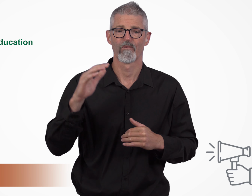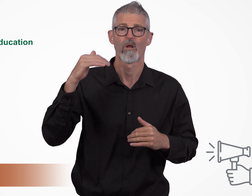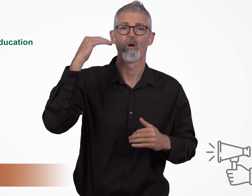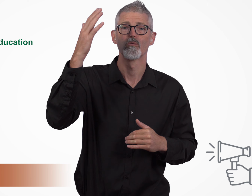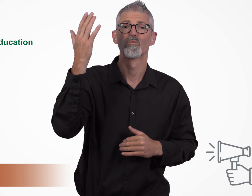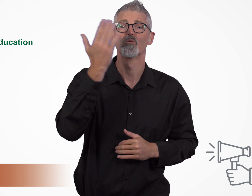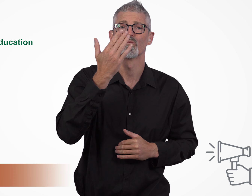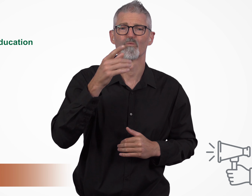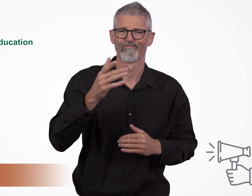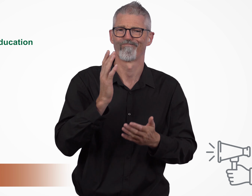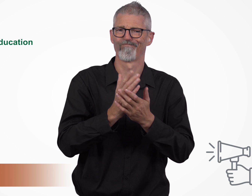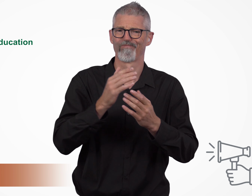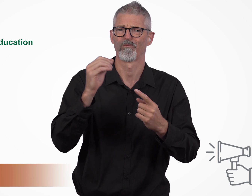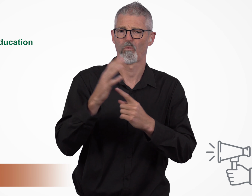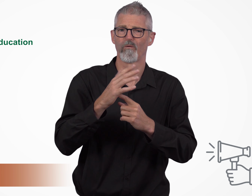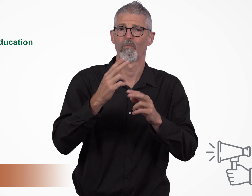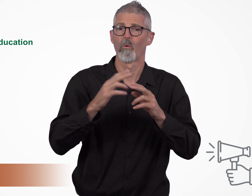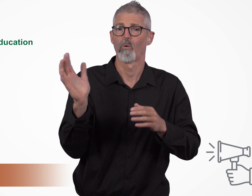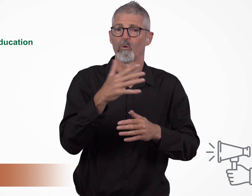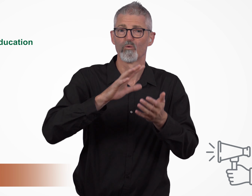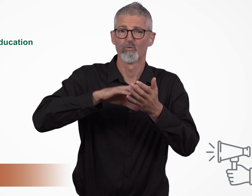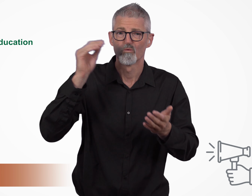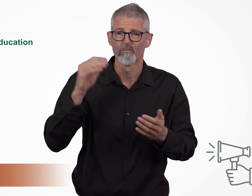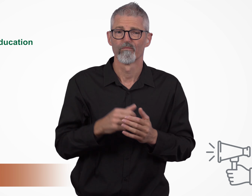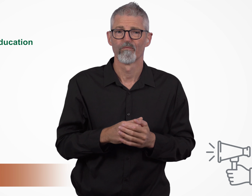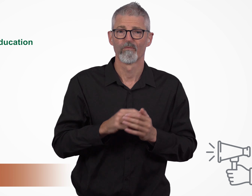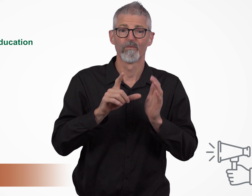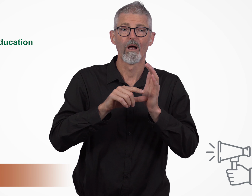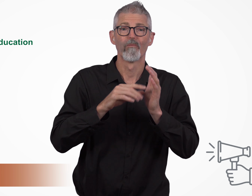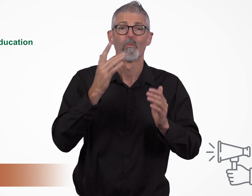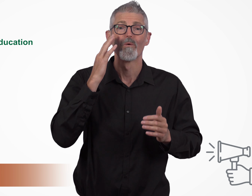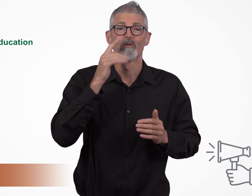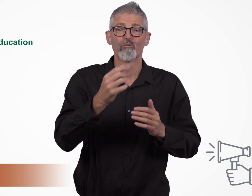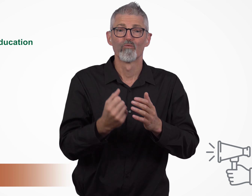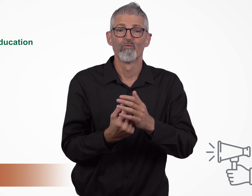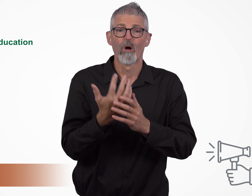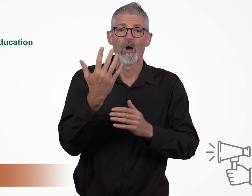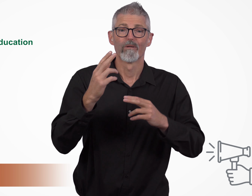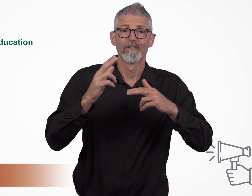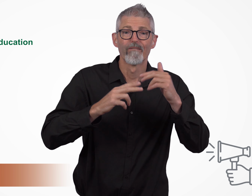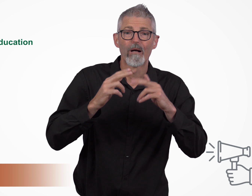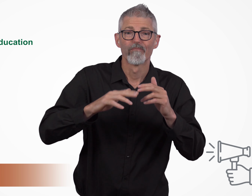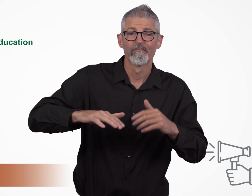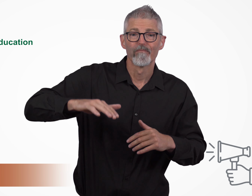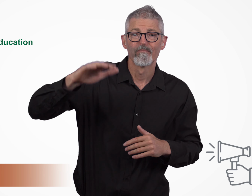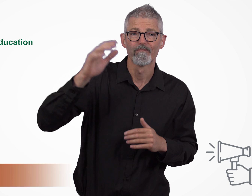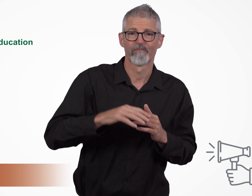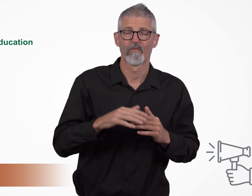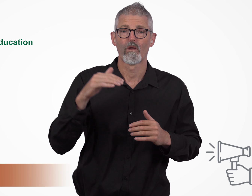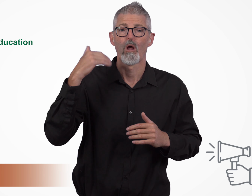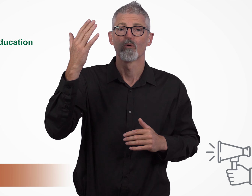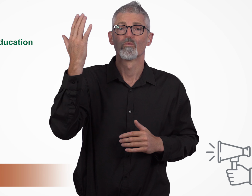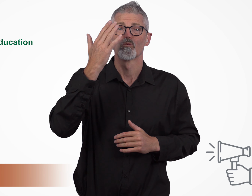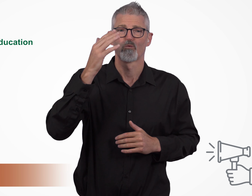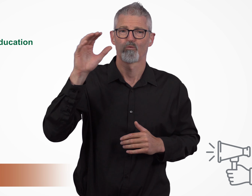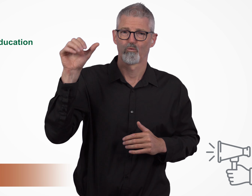High school is a critical development stage for all students and needs to reflect the